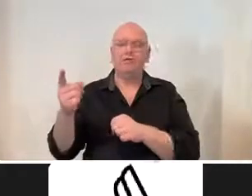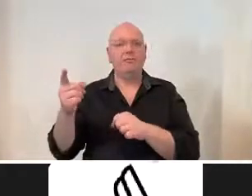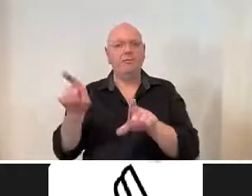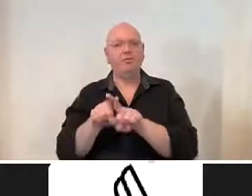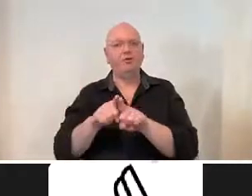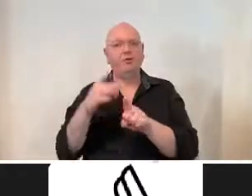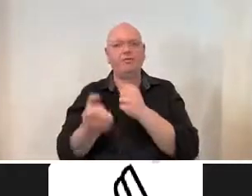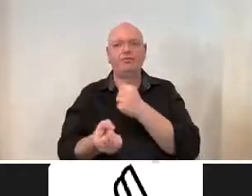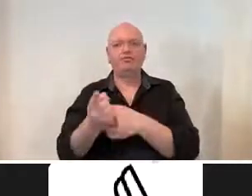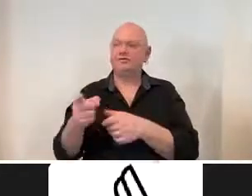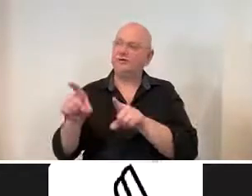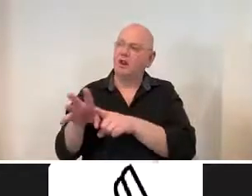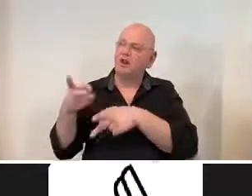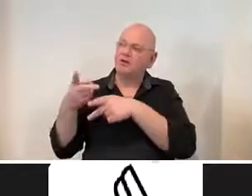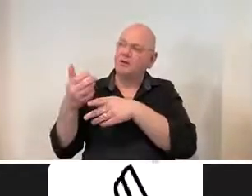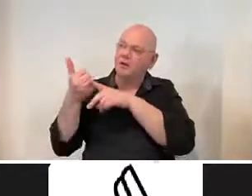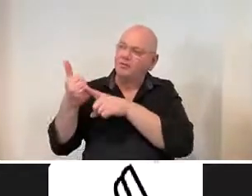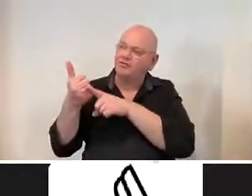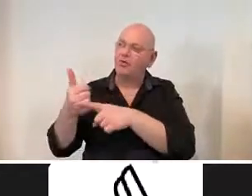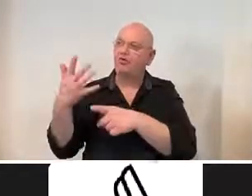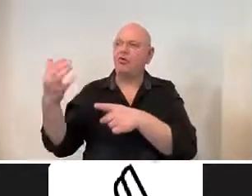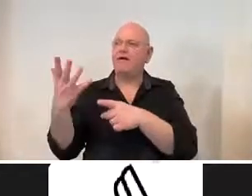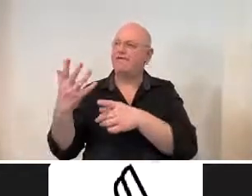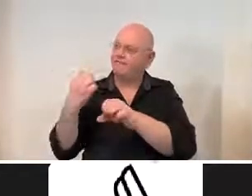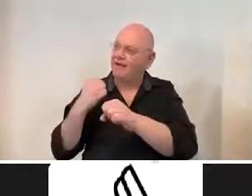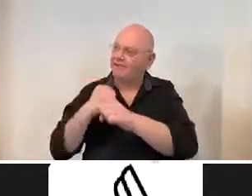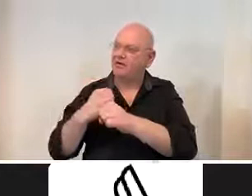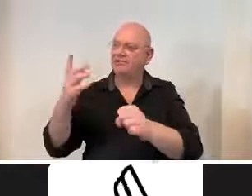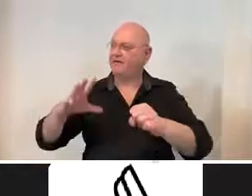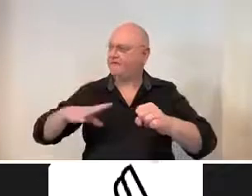We got a charitable status in July. We have eight months of operations behind us.